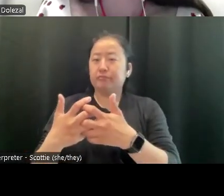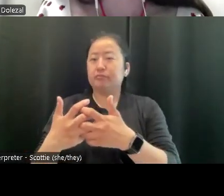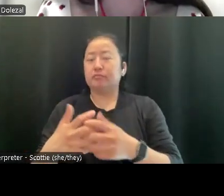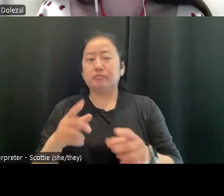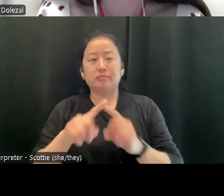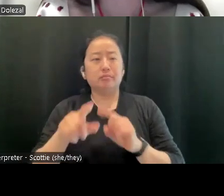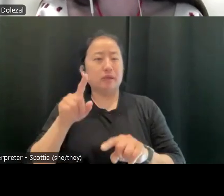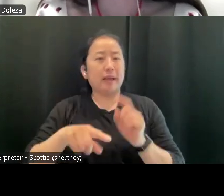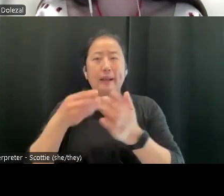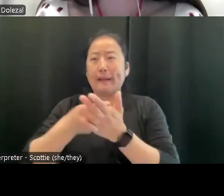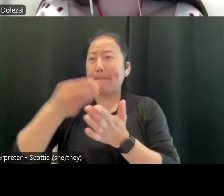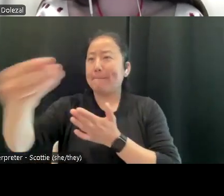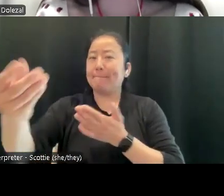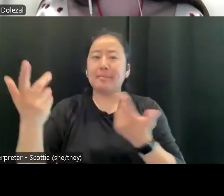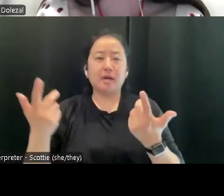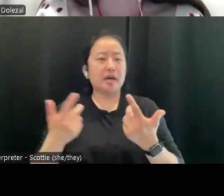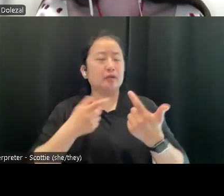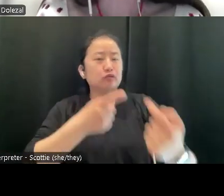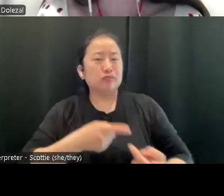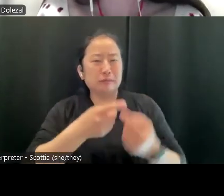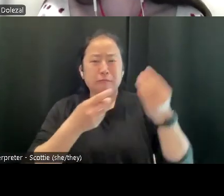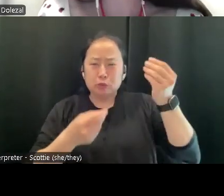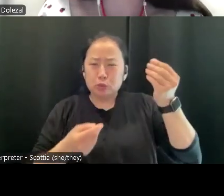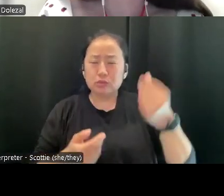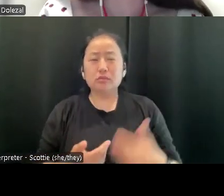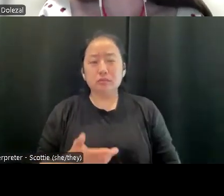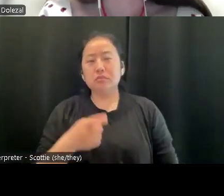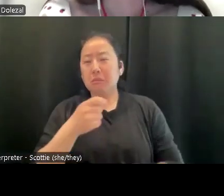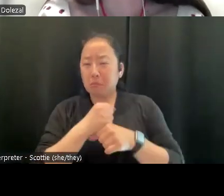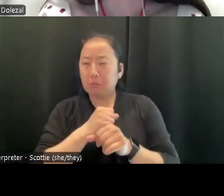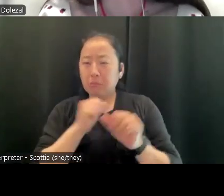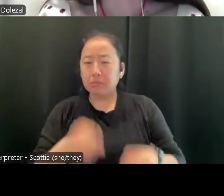through a vendor or it just might not be practical for whatever it is they need.